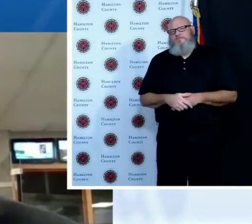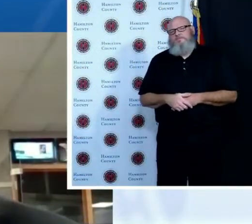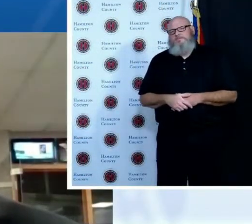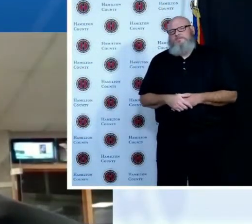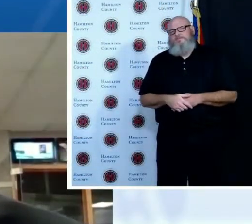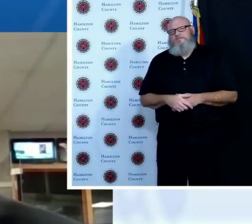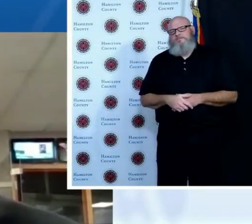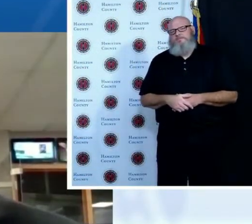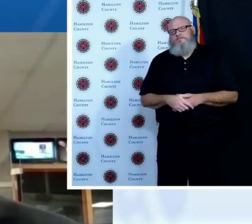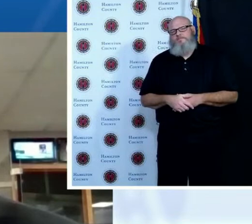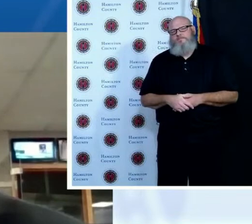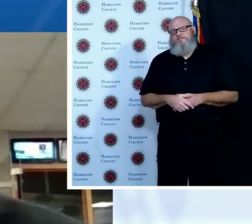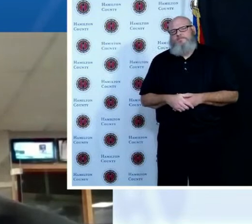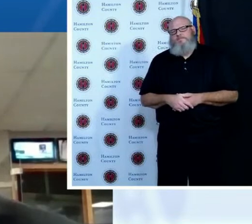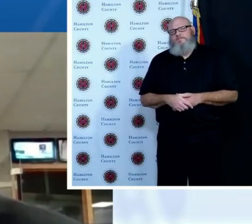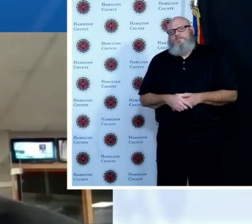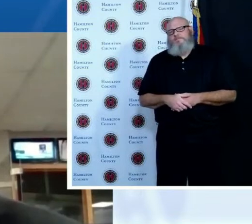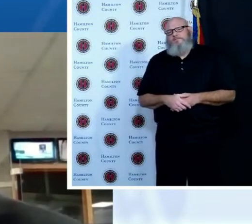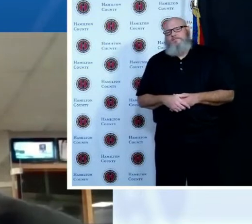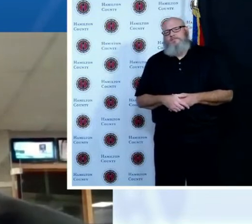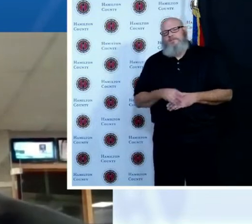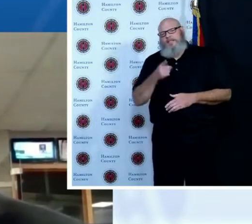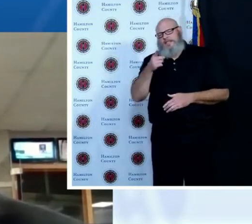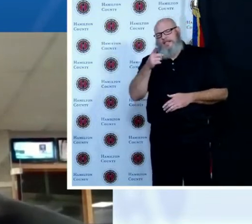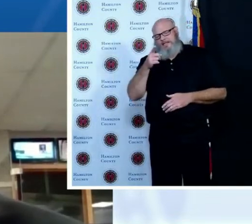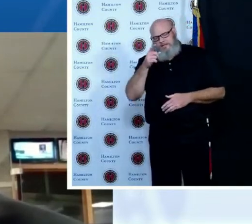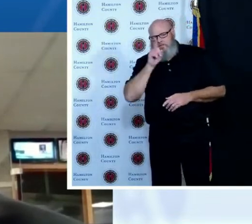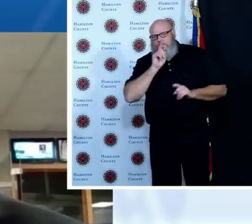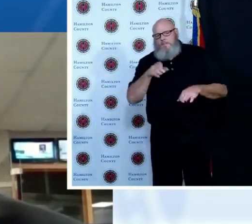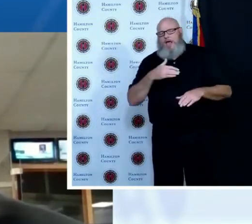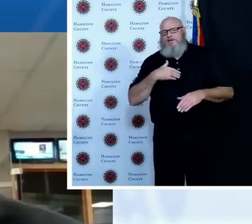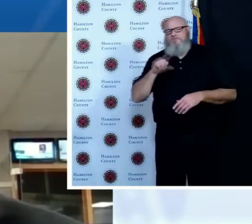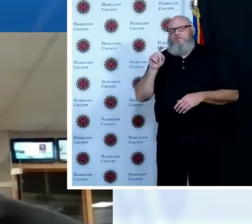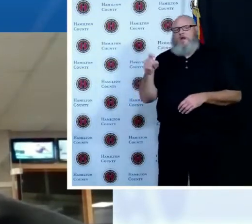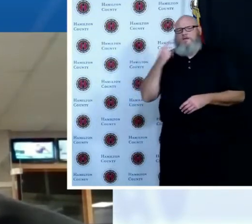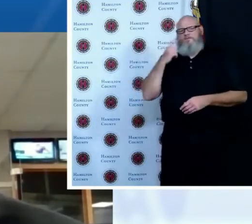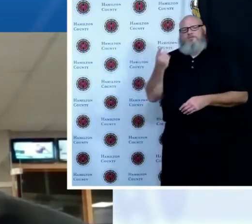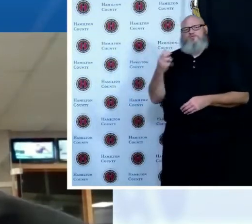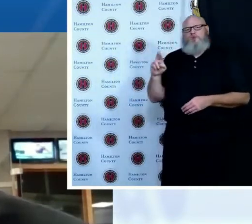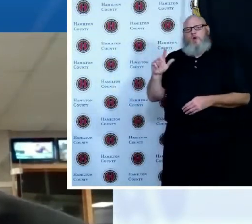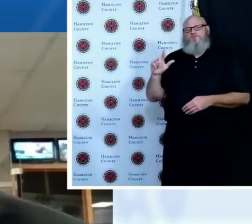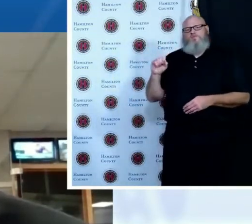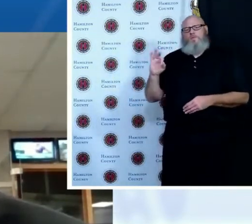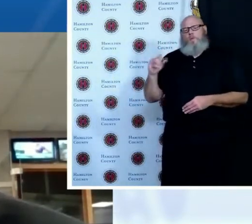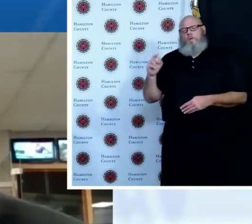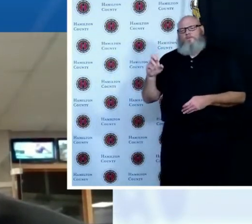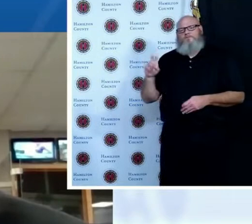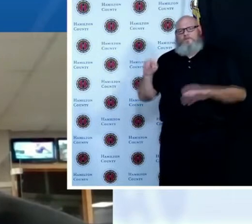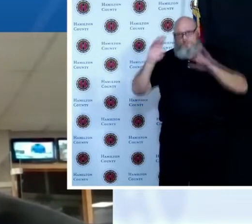Greg just suggested Dr Lofgren that private care physicians can contact the health care groups